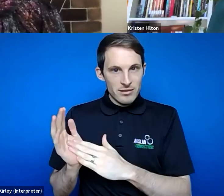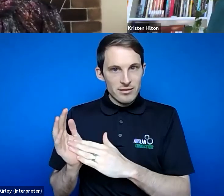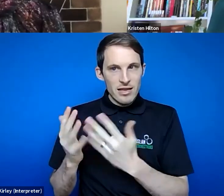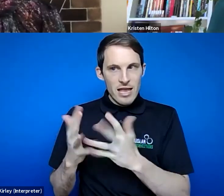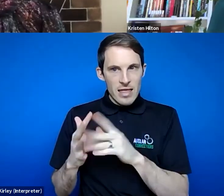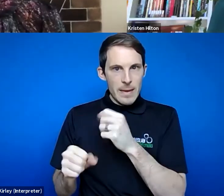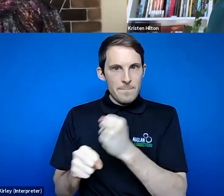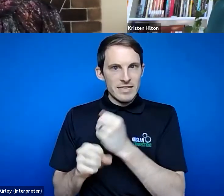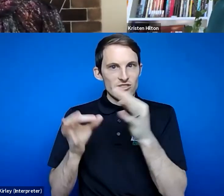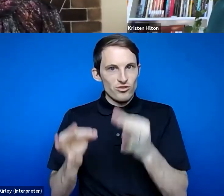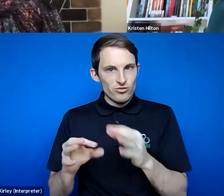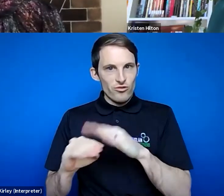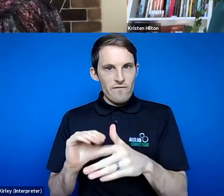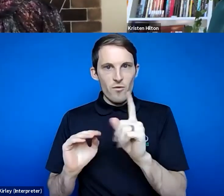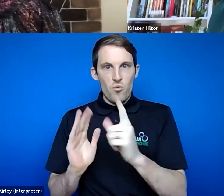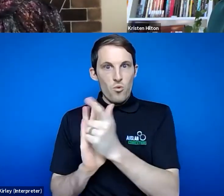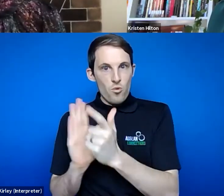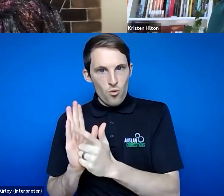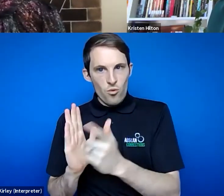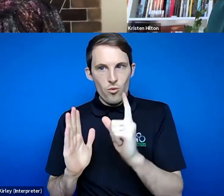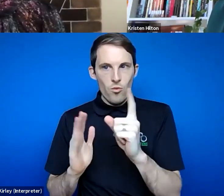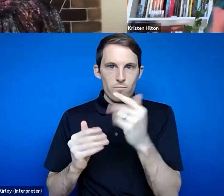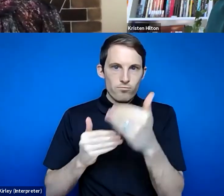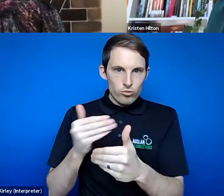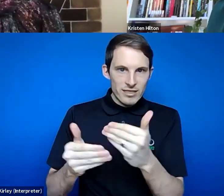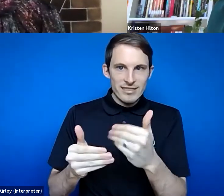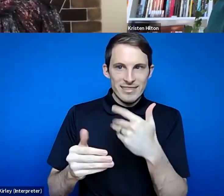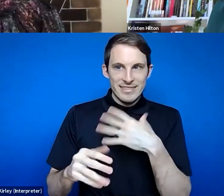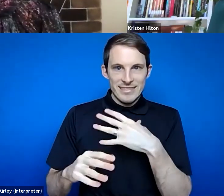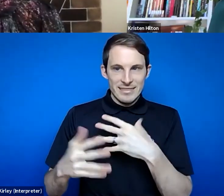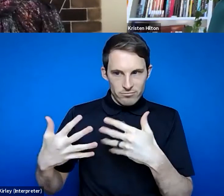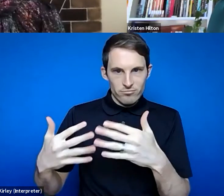what laws and processes we have to put in place during a pandemic. We have to approach